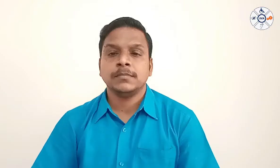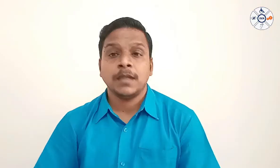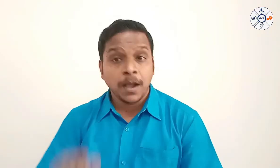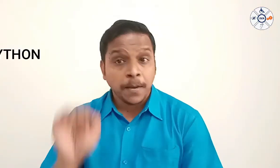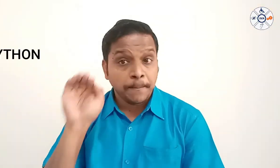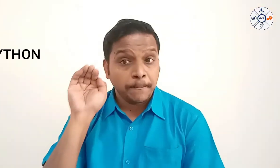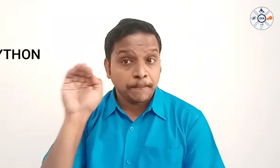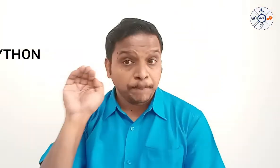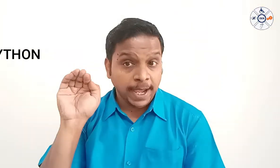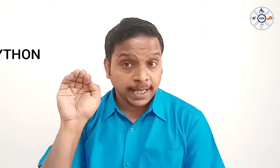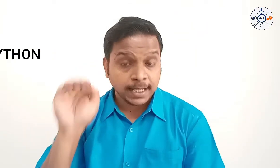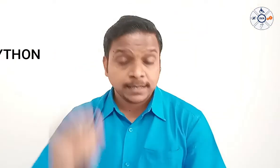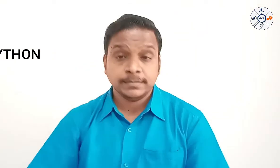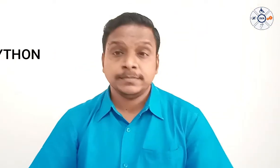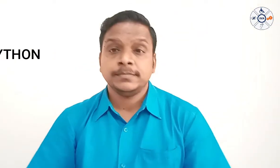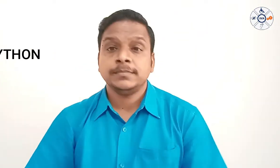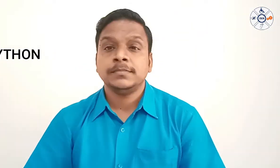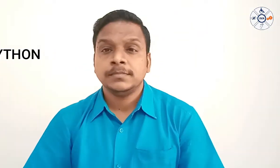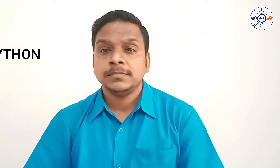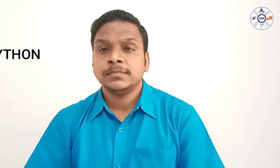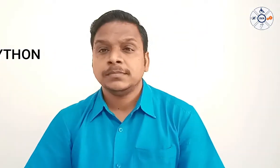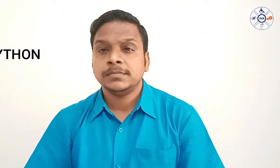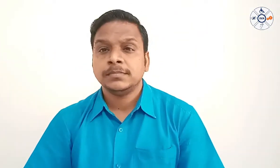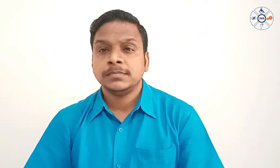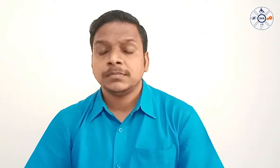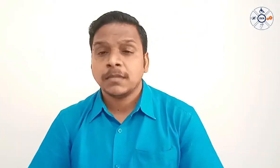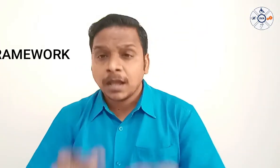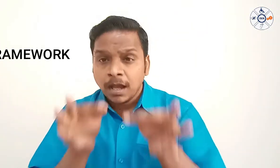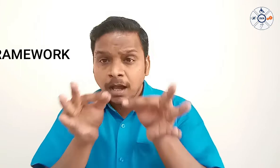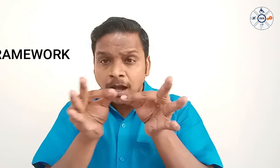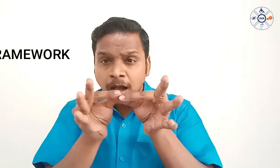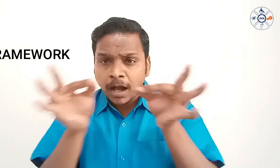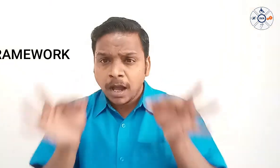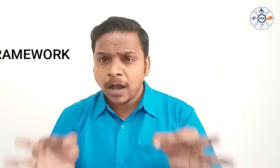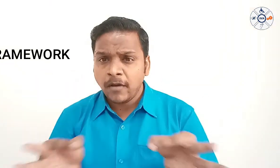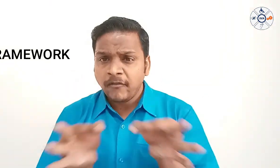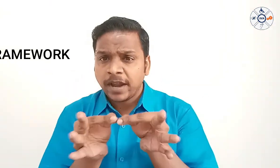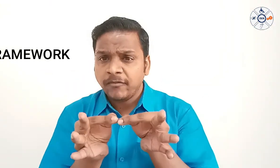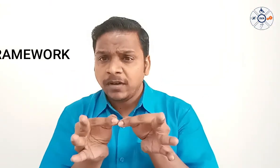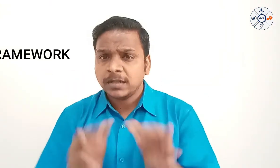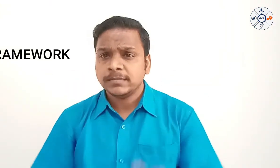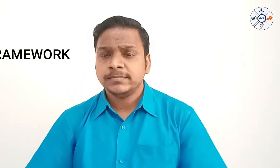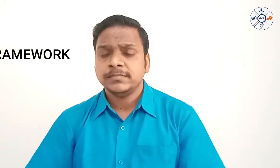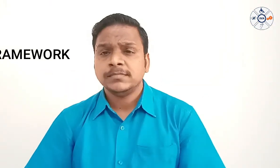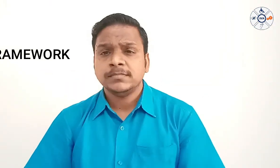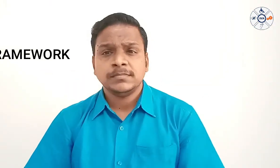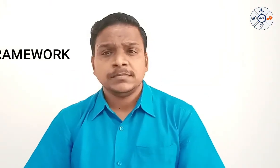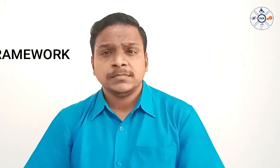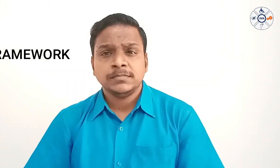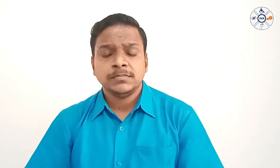Python Framework